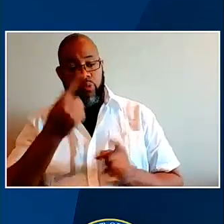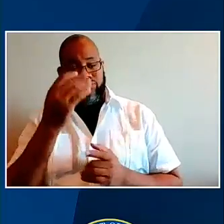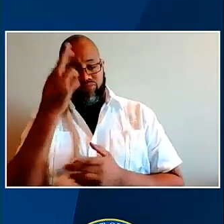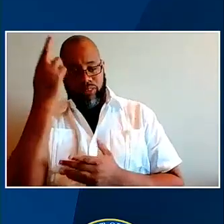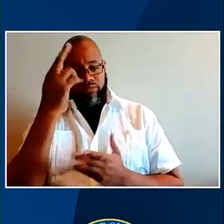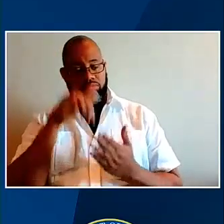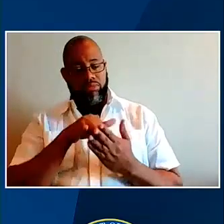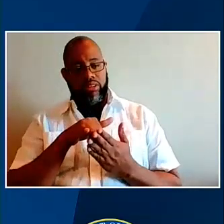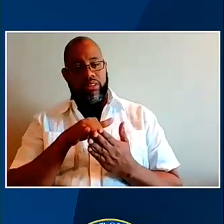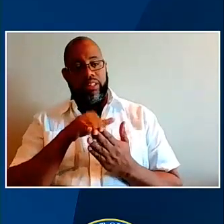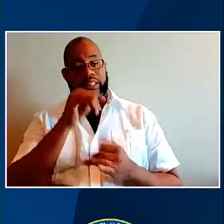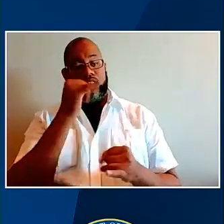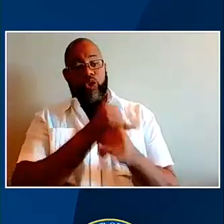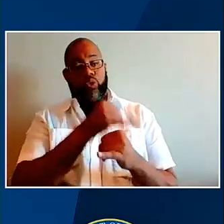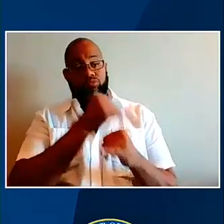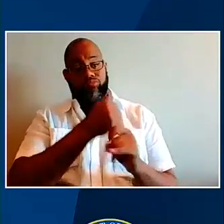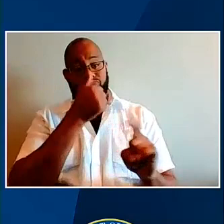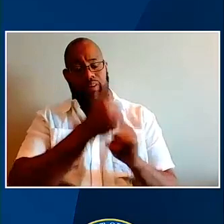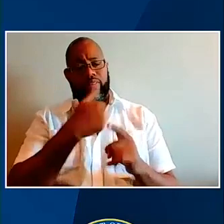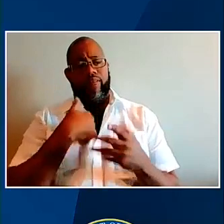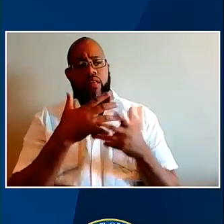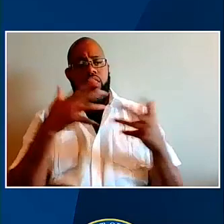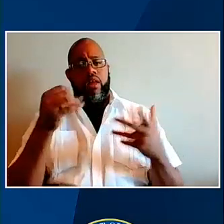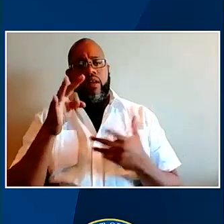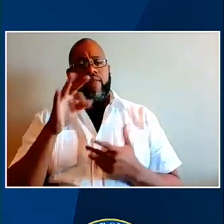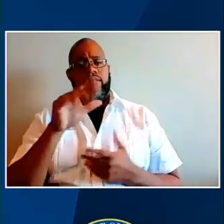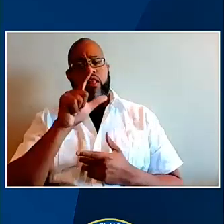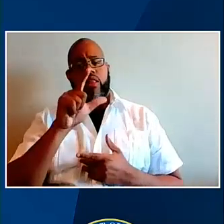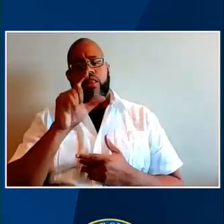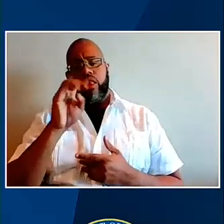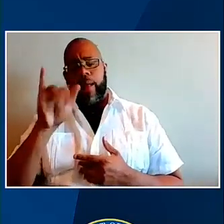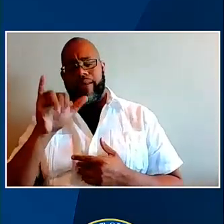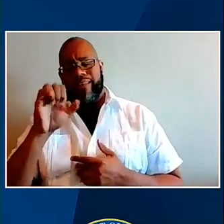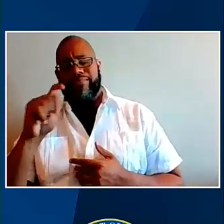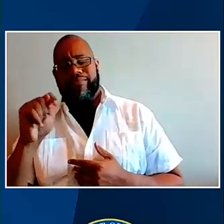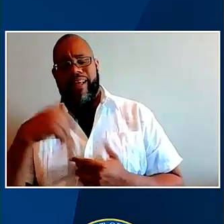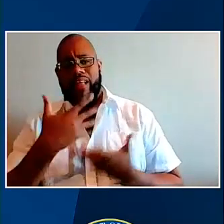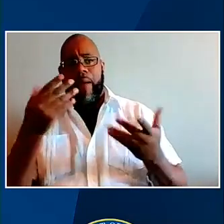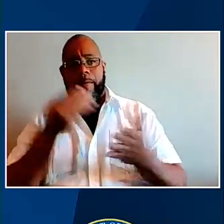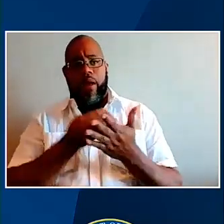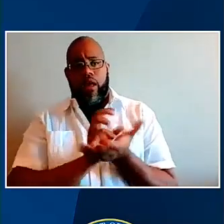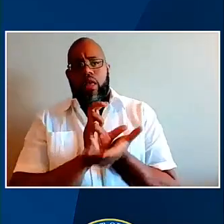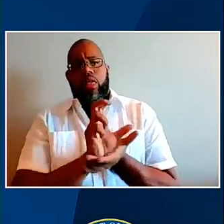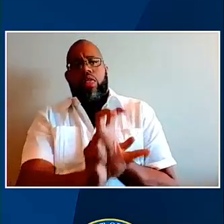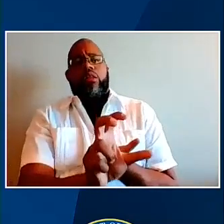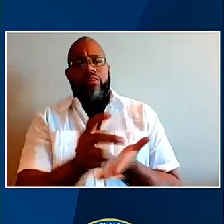institutions have a lot of lobbyists. They have a lot of money to go to state legislatures and ask for the passage.